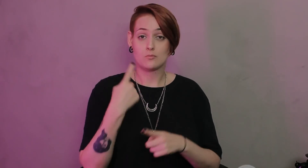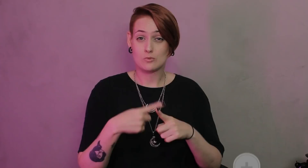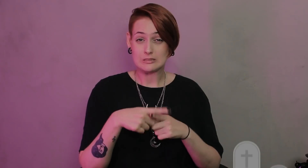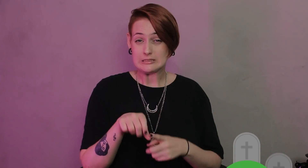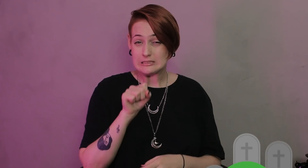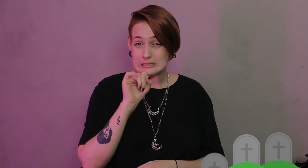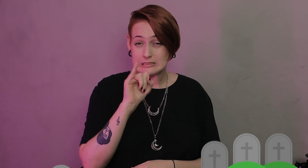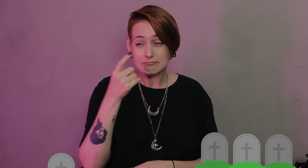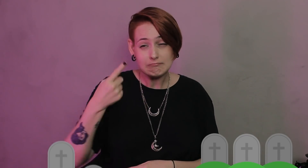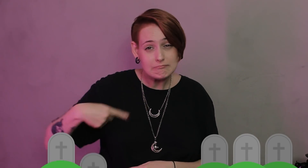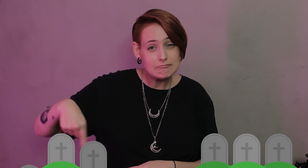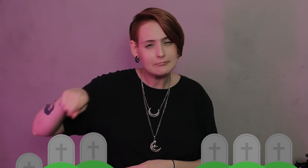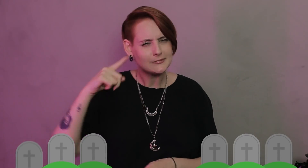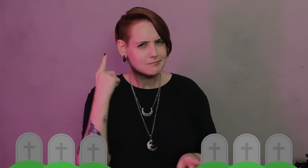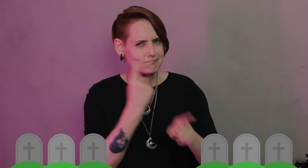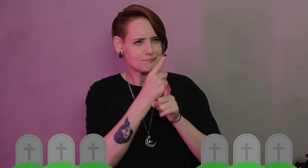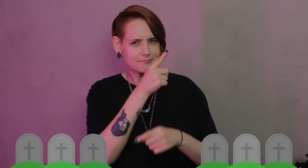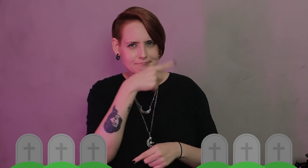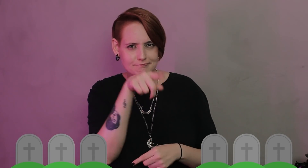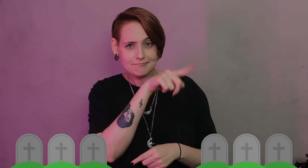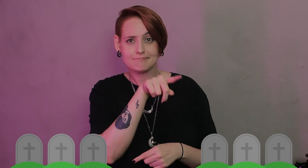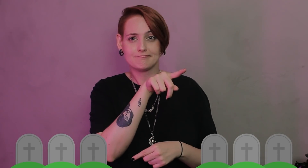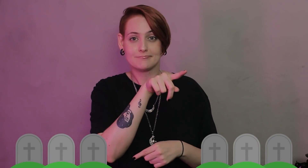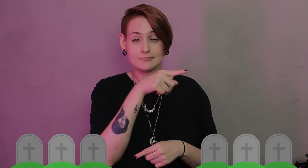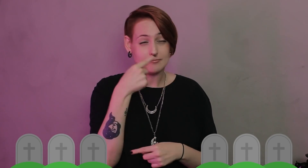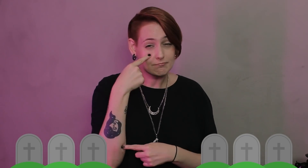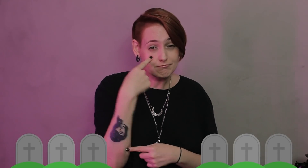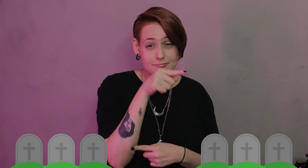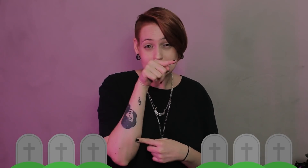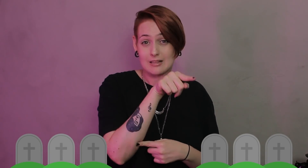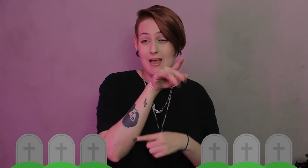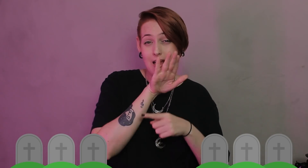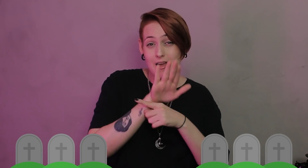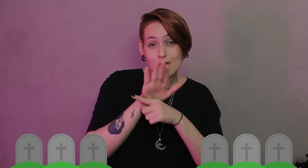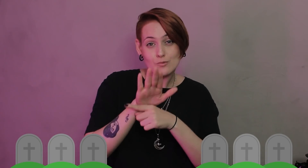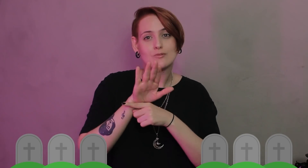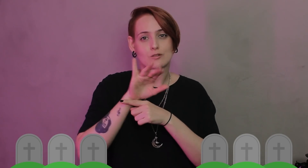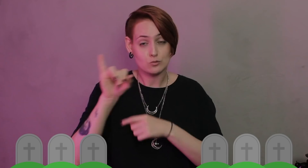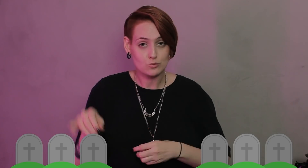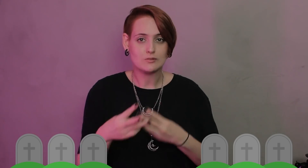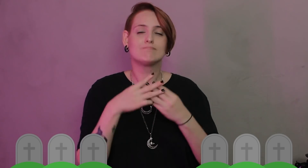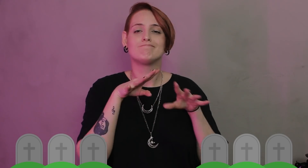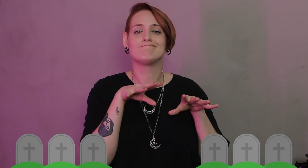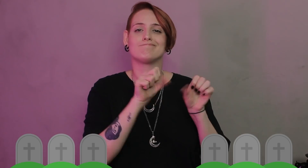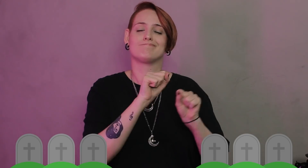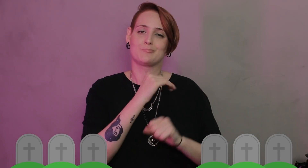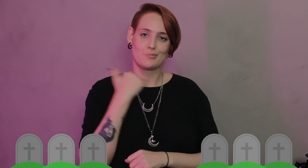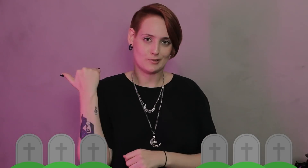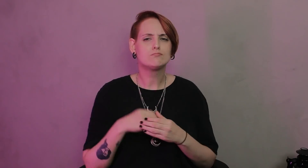if they were caught helping Jews.